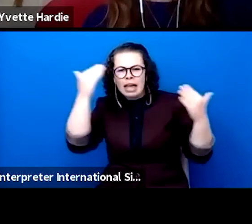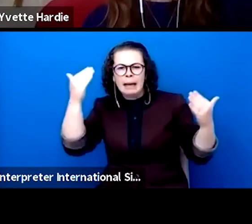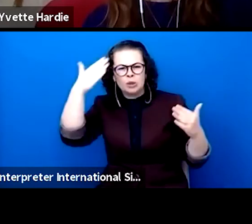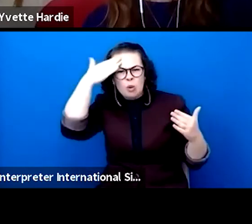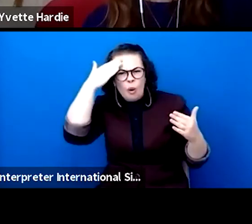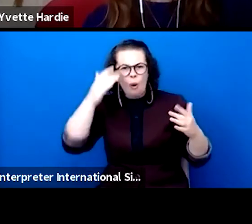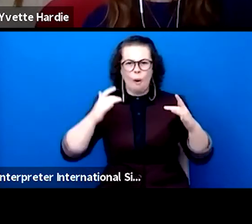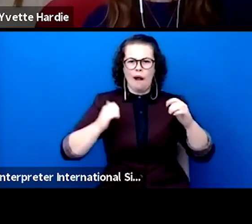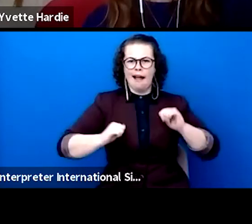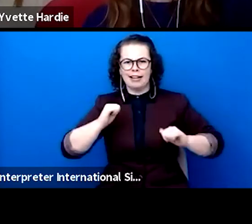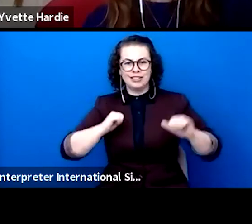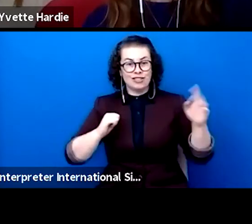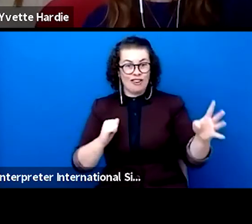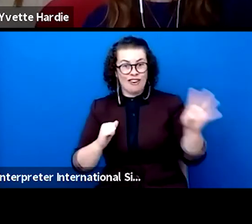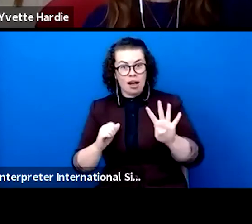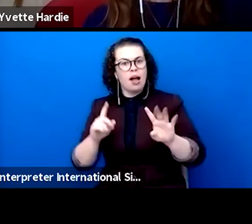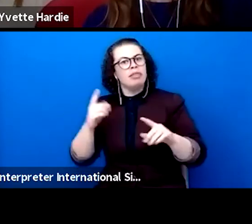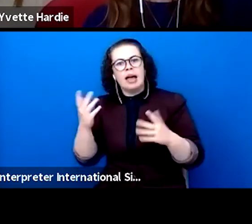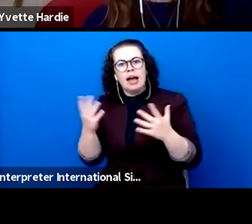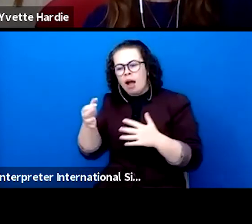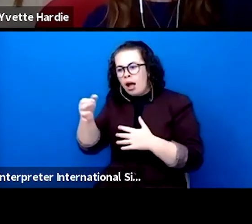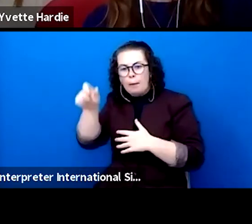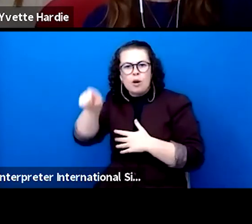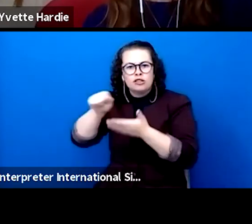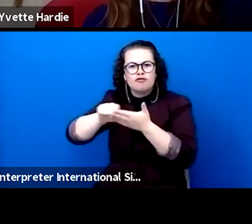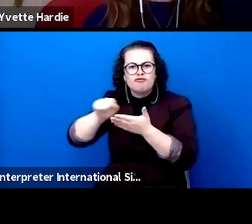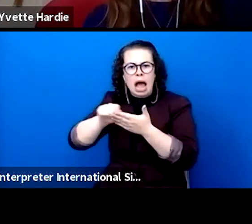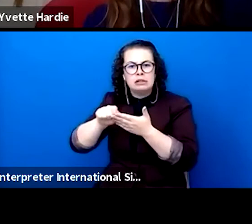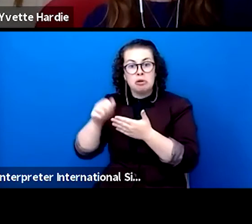right you know this in Argentina we have amazing writers as well you know like and start to change